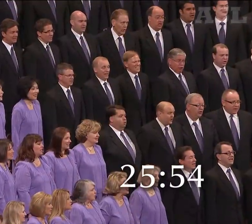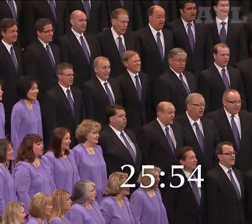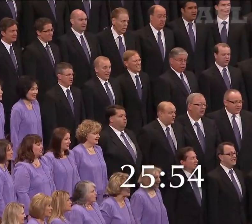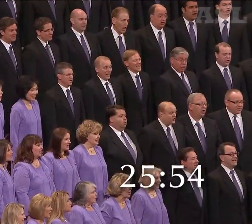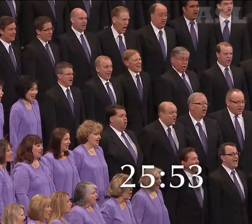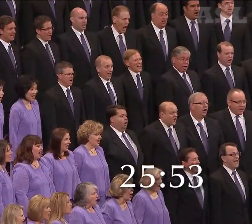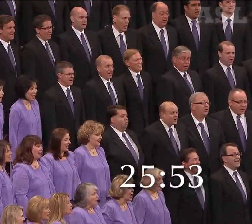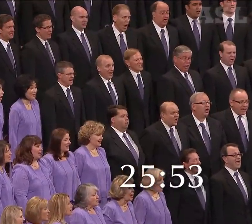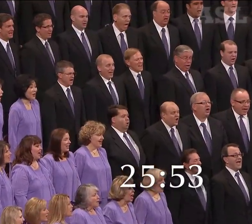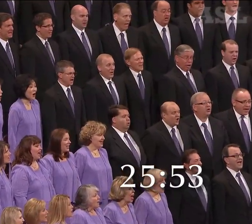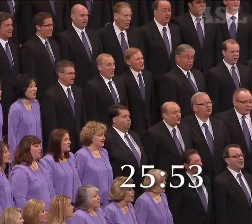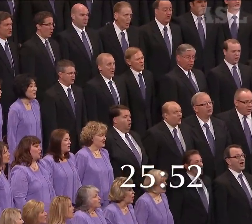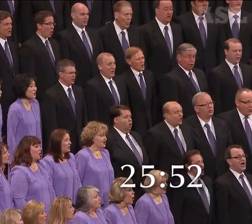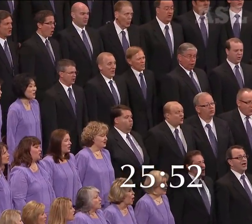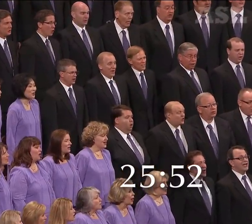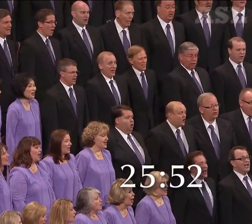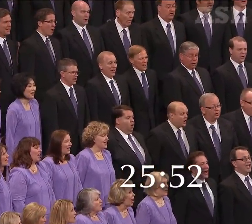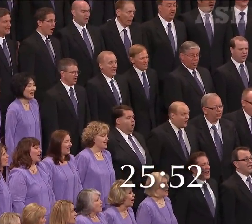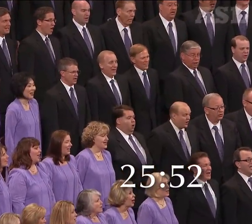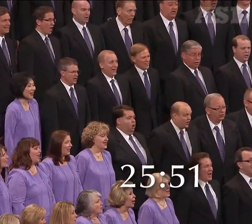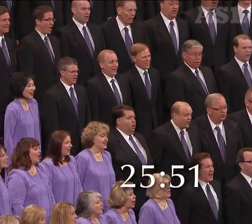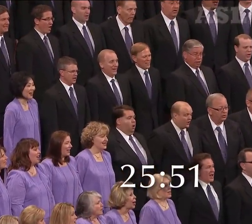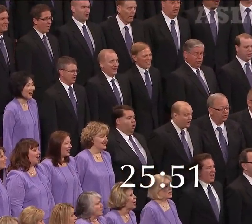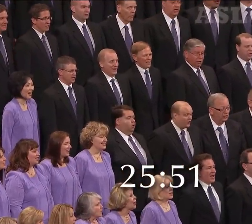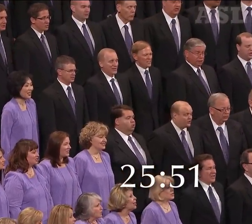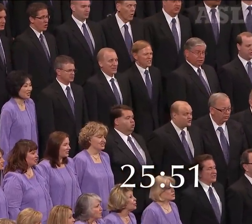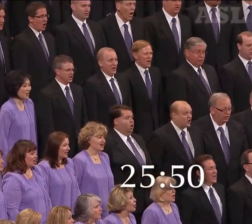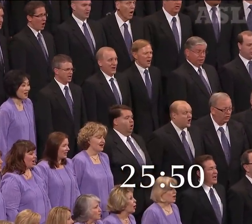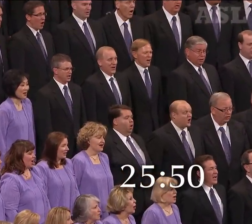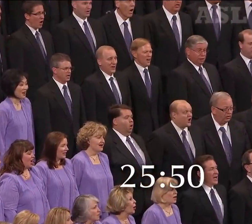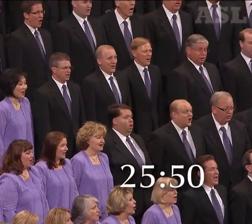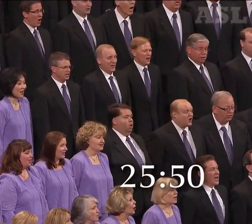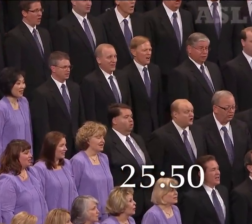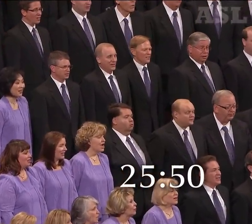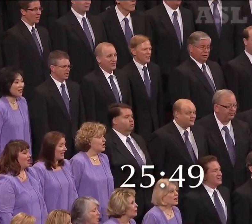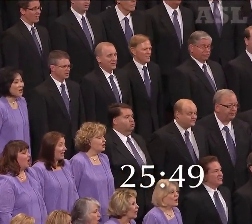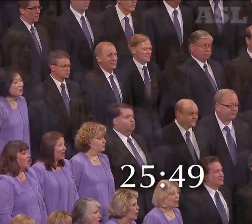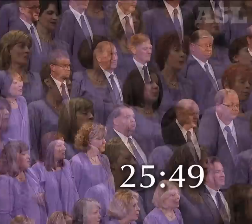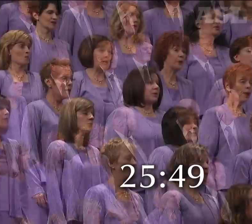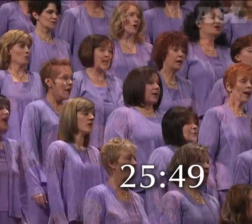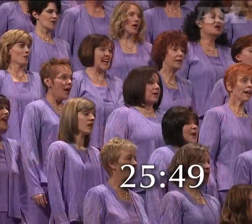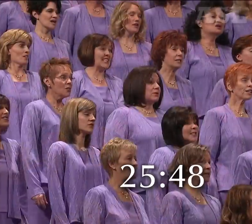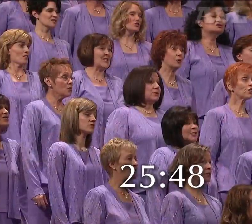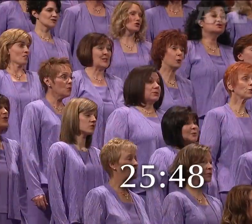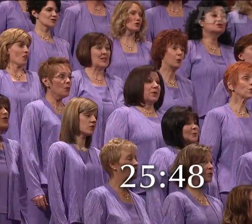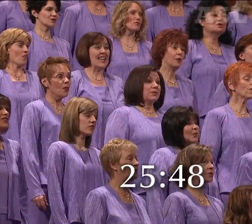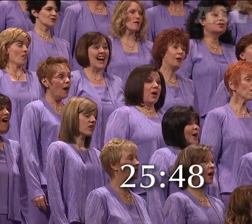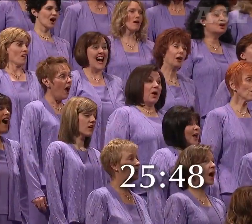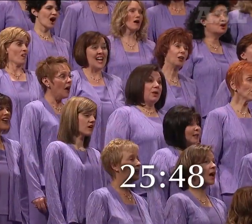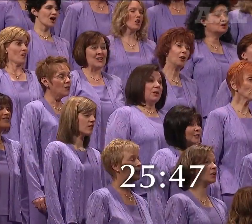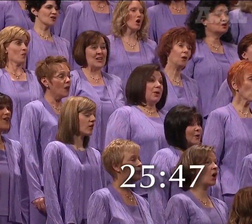THIS IS THE ENGLISH CLOSED CAPTION CHANNEL OF THE CHURCH OF JESUS CHRIST OF LATTER-DAY SAINTS.